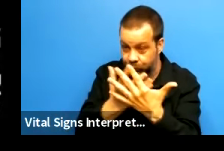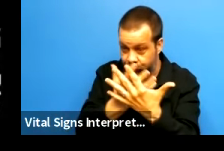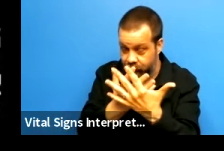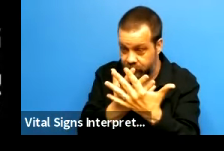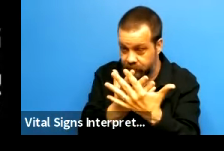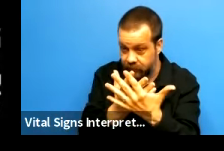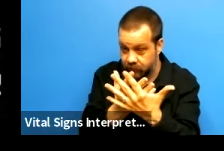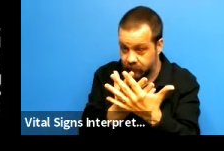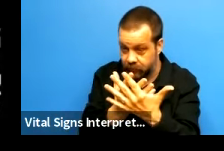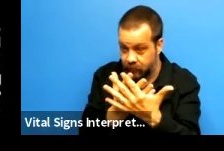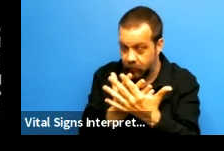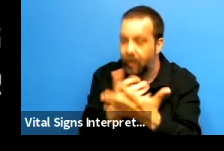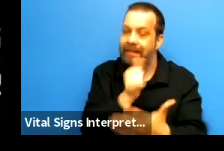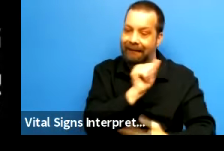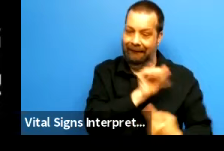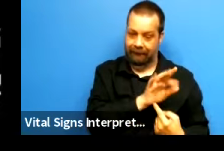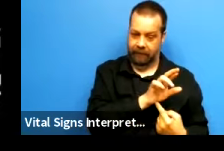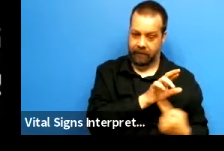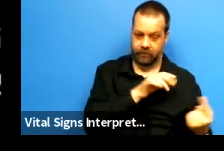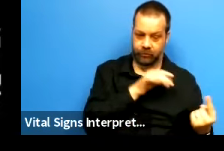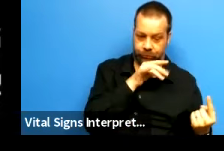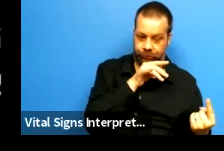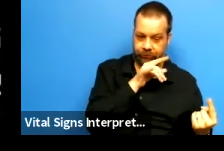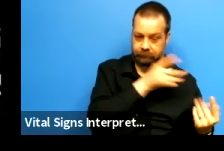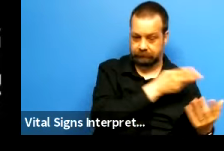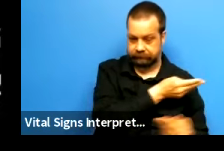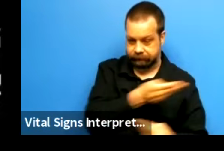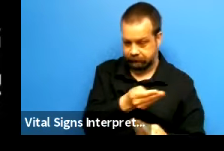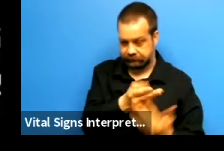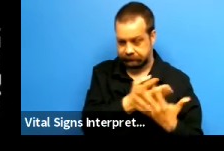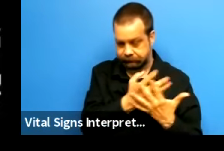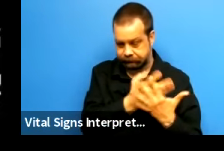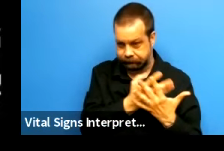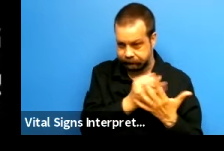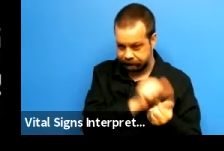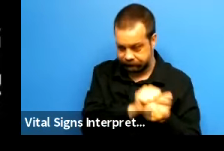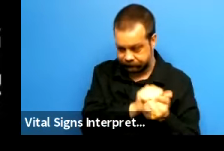and the potential for recycling germs is not there.